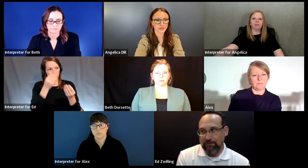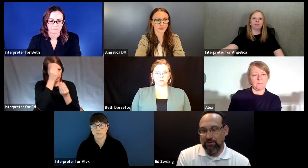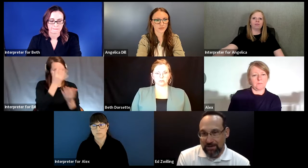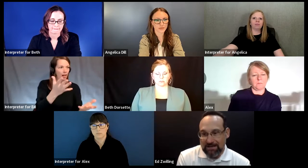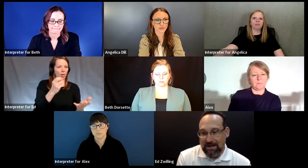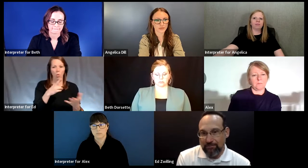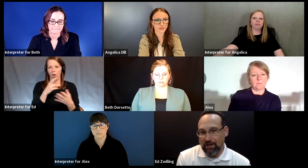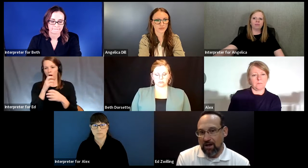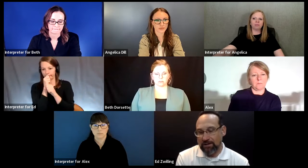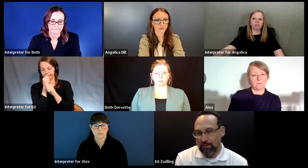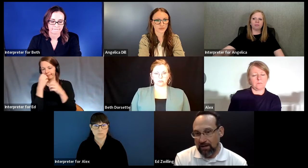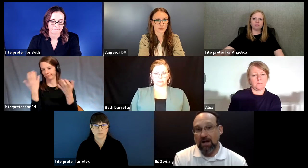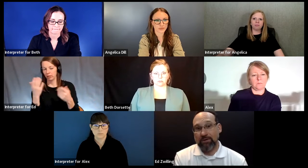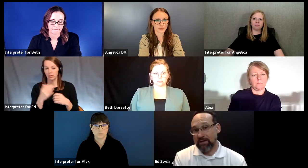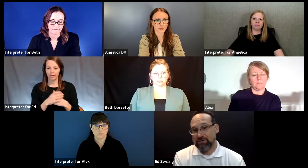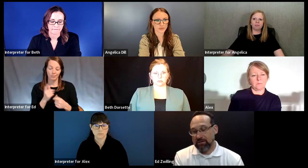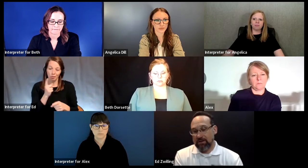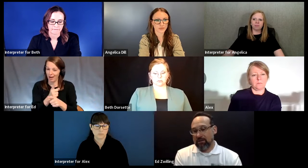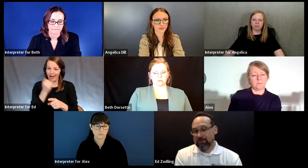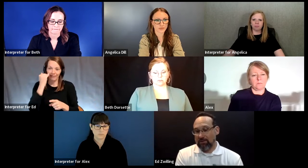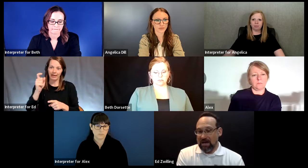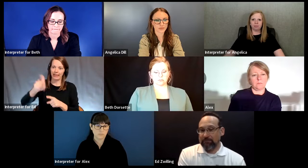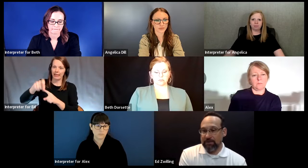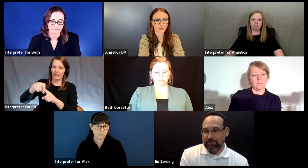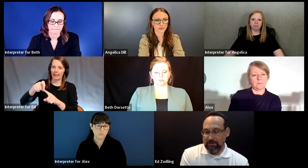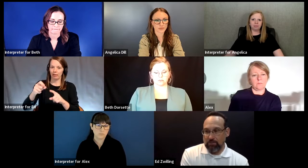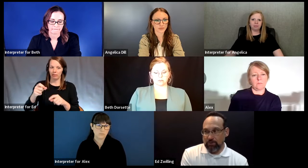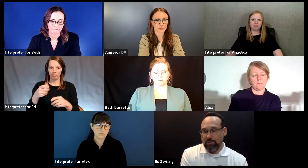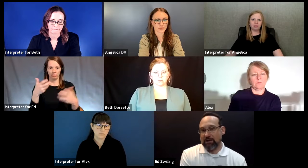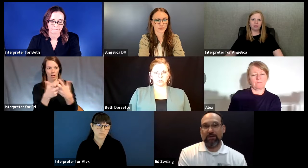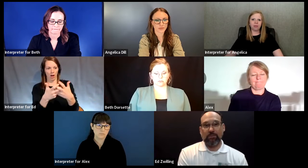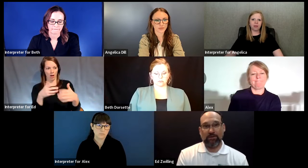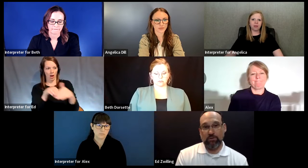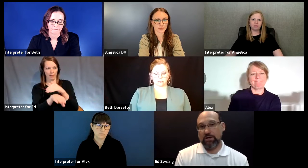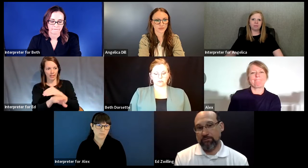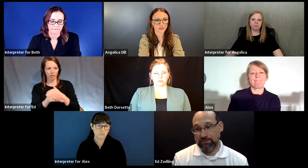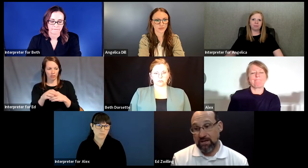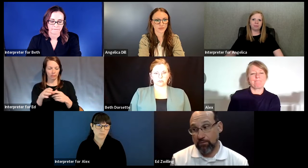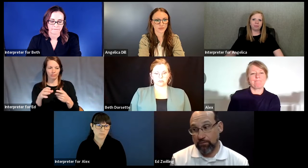But if you need to have an accommodation, there's a lot of things you might think about doing.